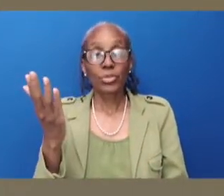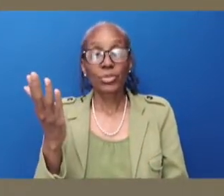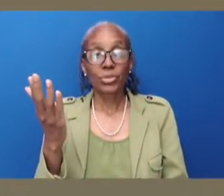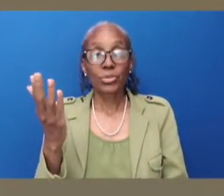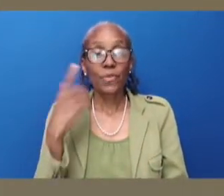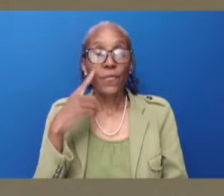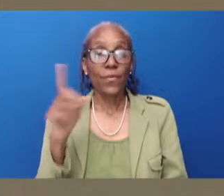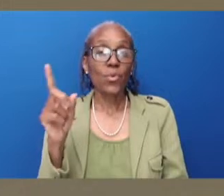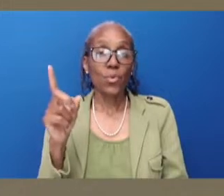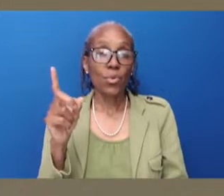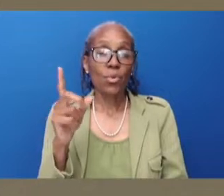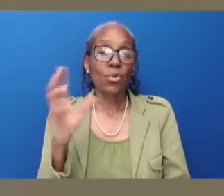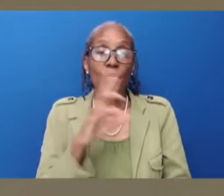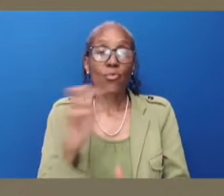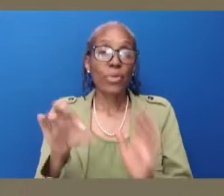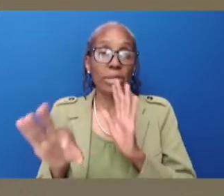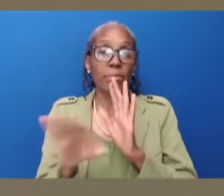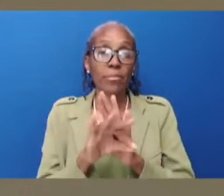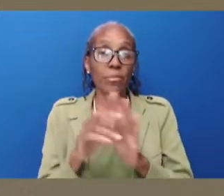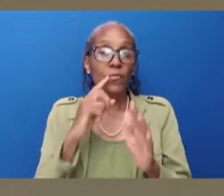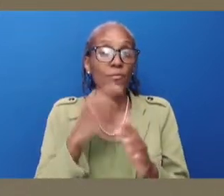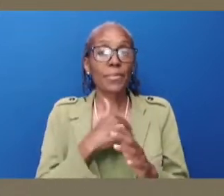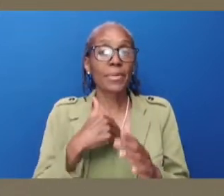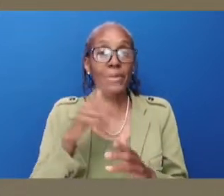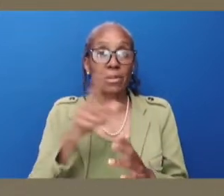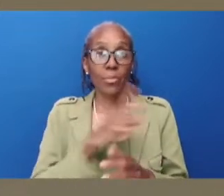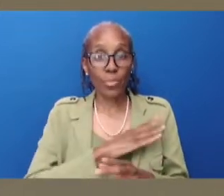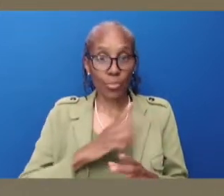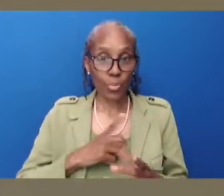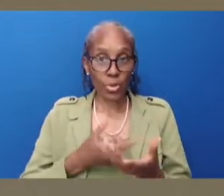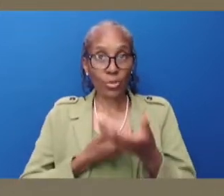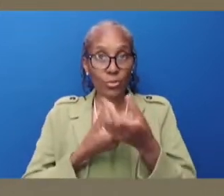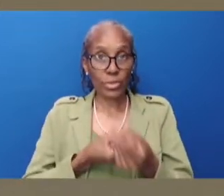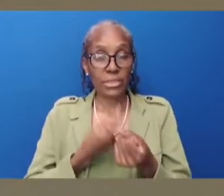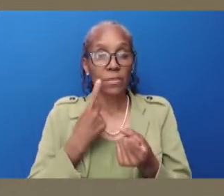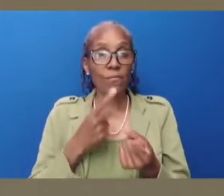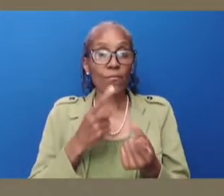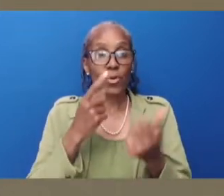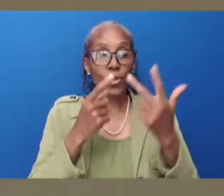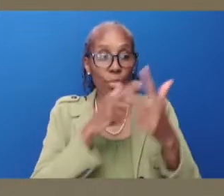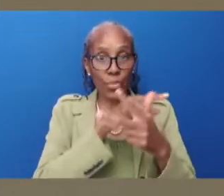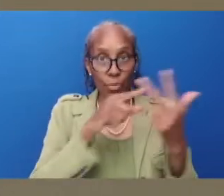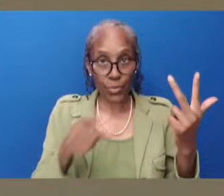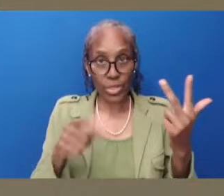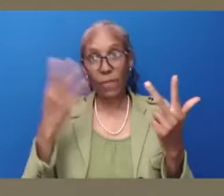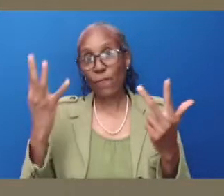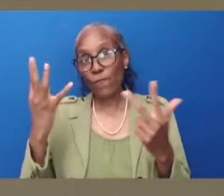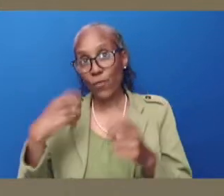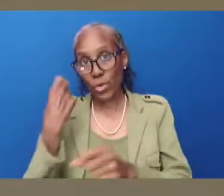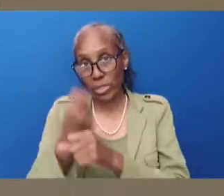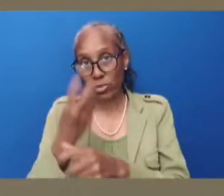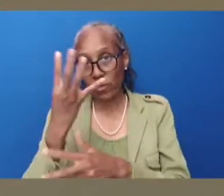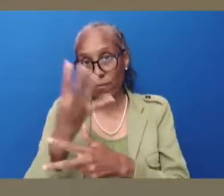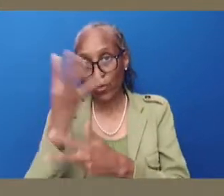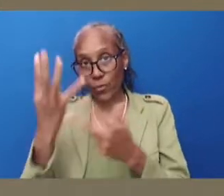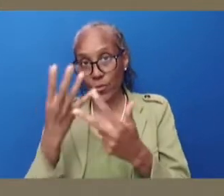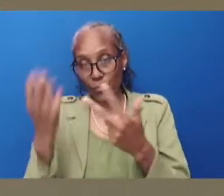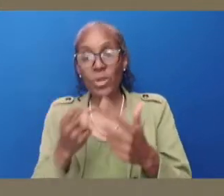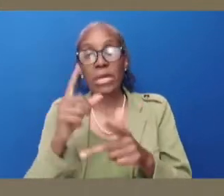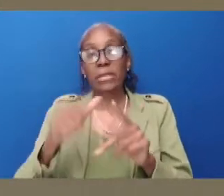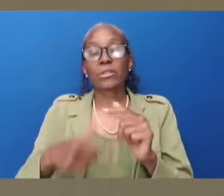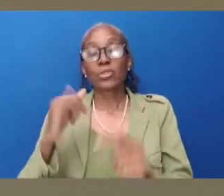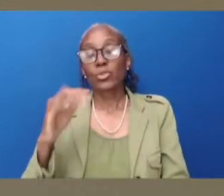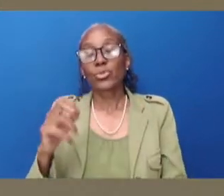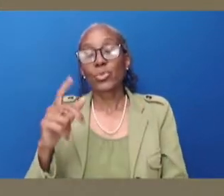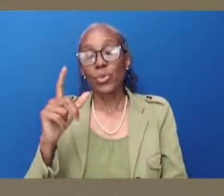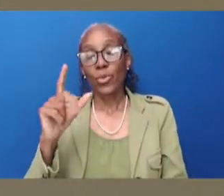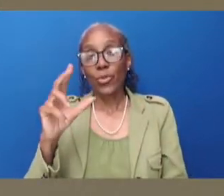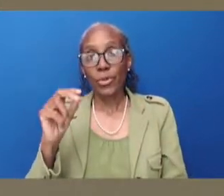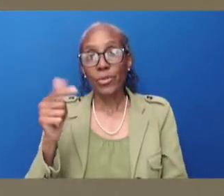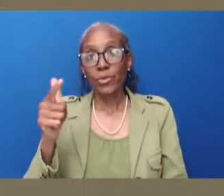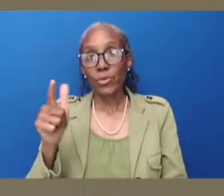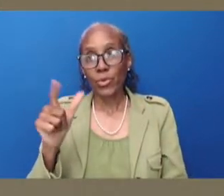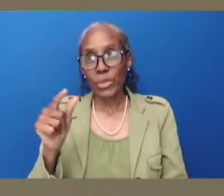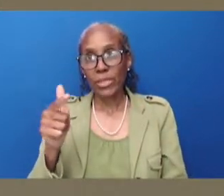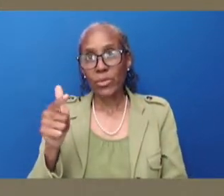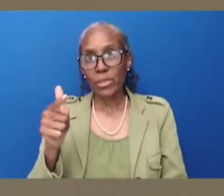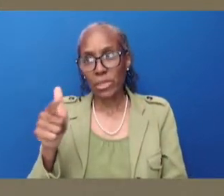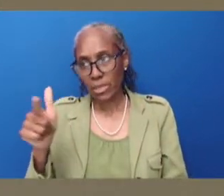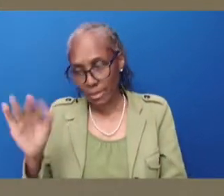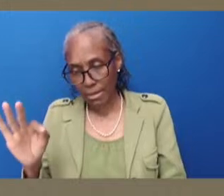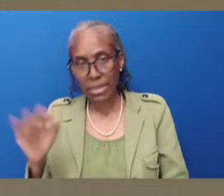NEXT IS THERE A MOTION FOR